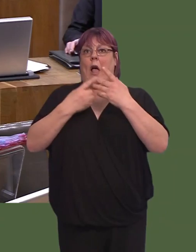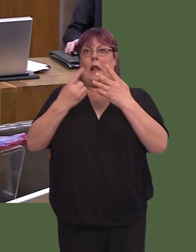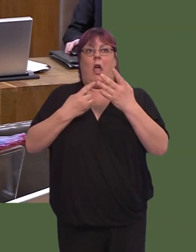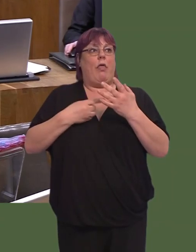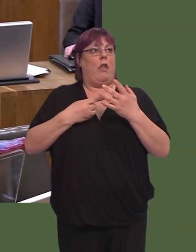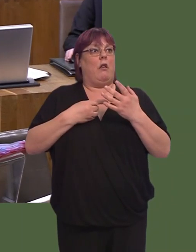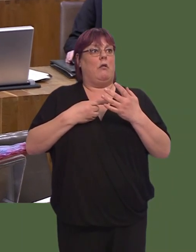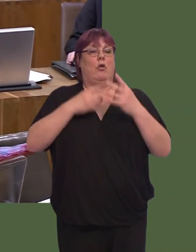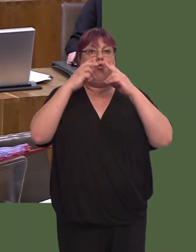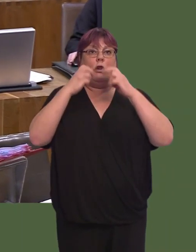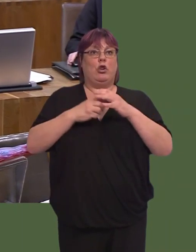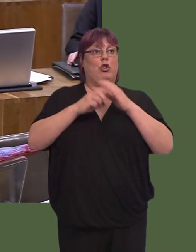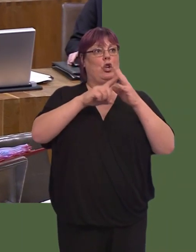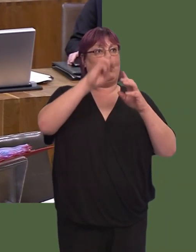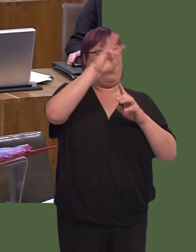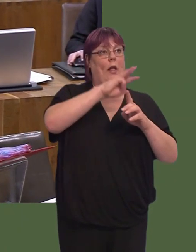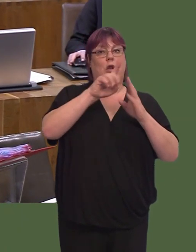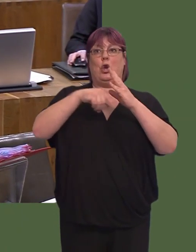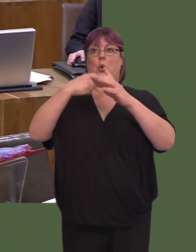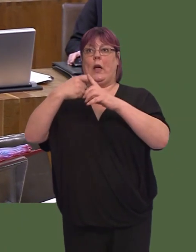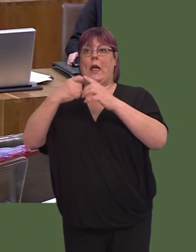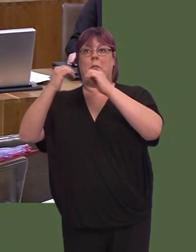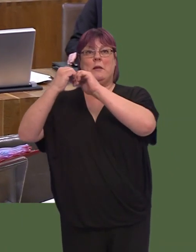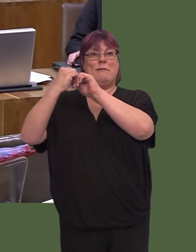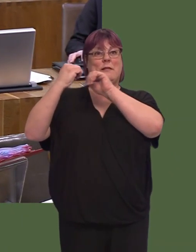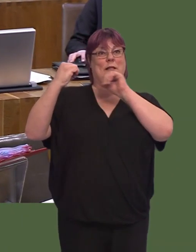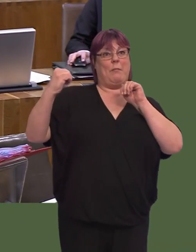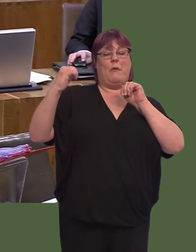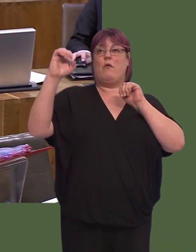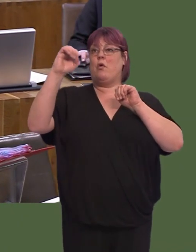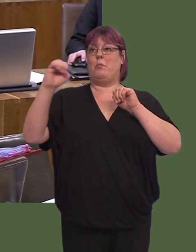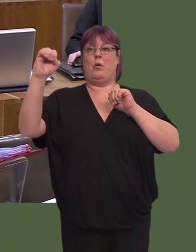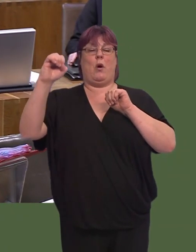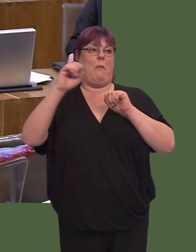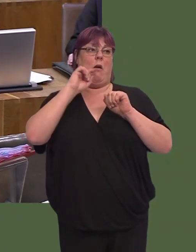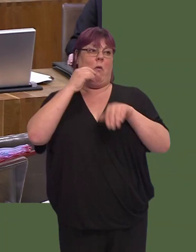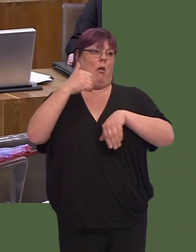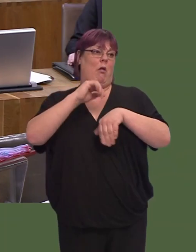the UK to be outside of those far-reaching partnership arrangements for that cutting-edge research.